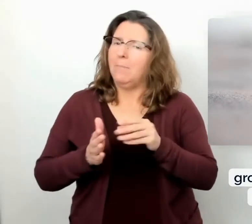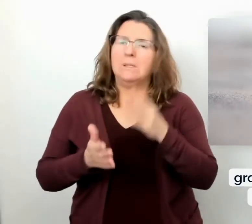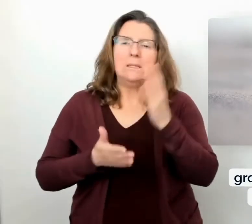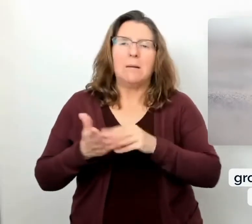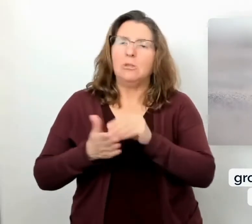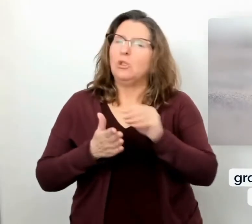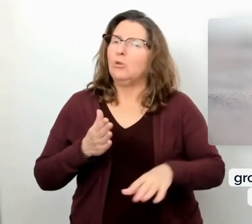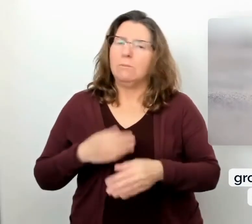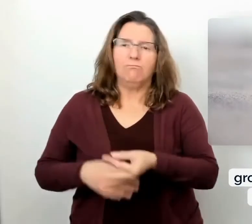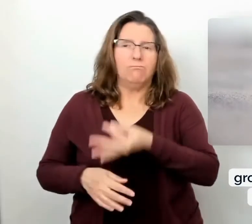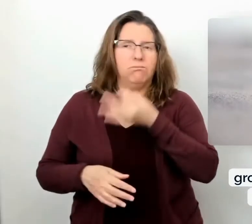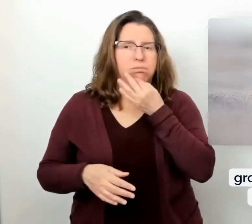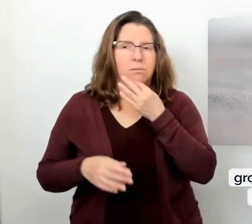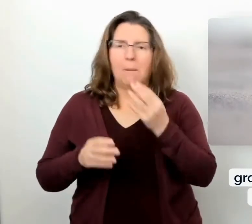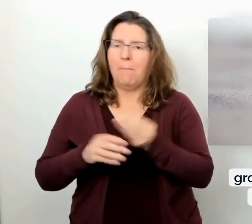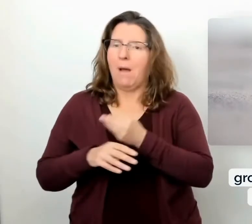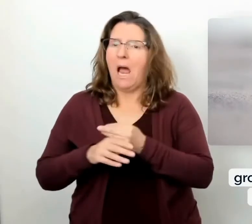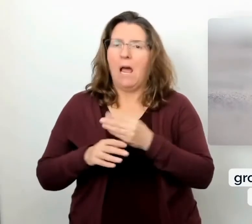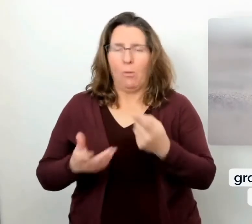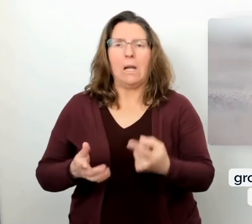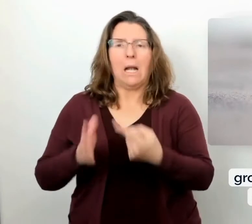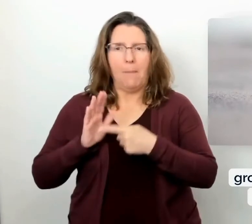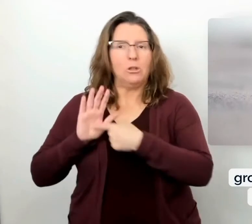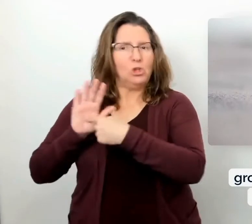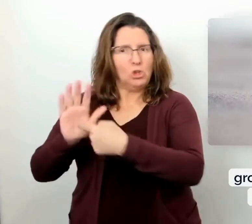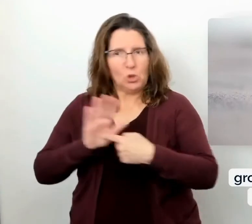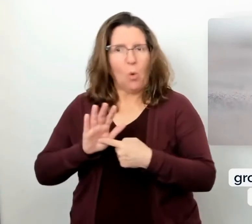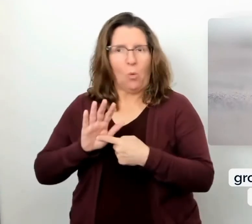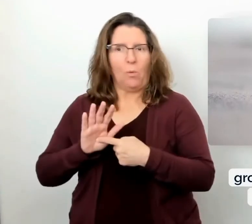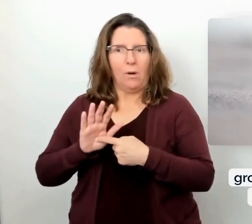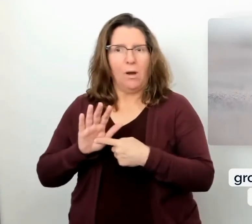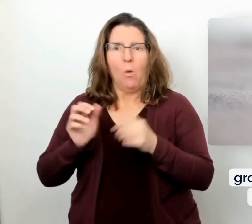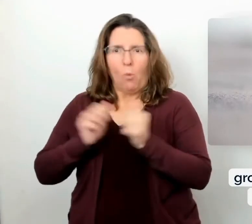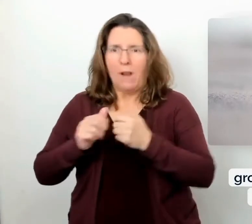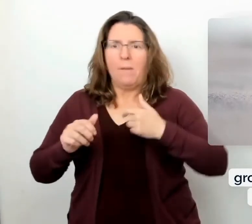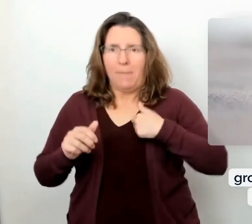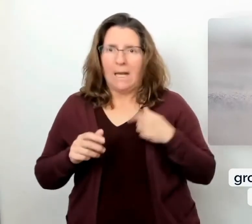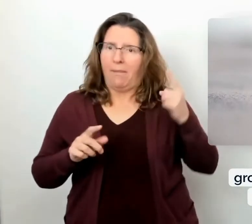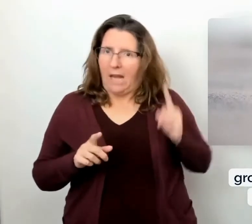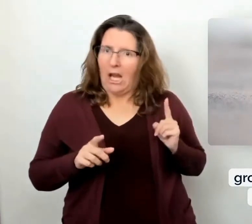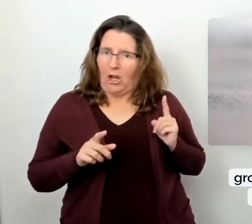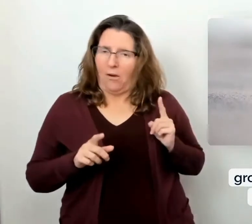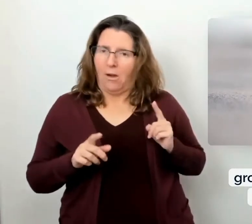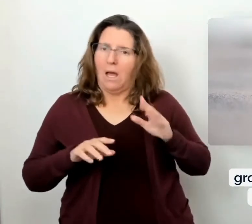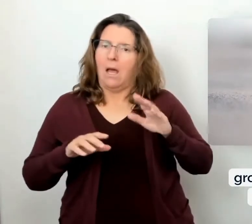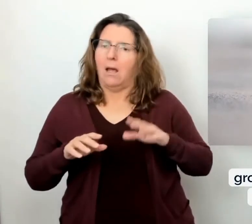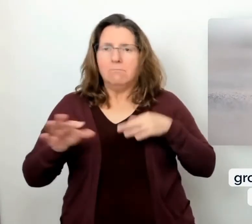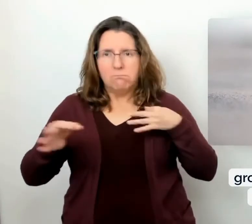But the students who got it would help me out. They would come to the front, and they would lead the class in